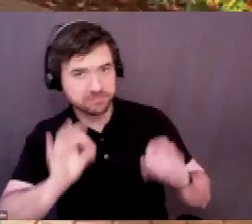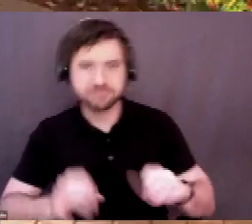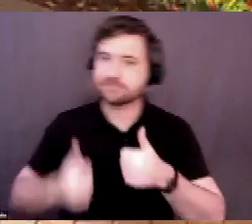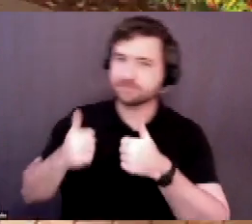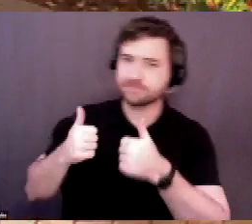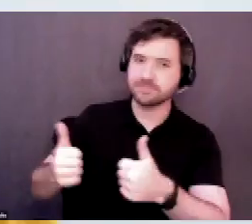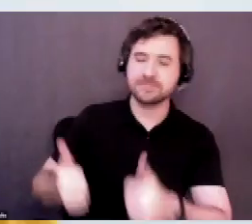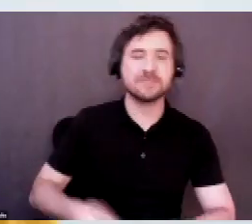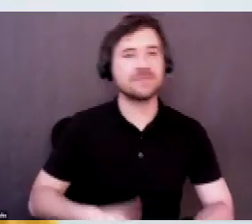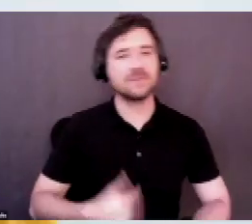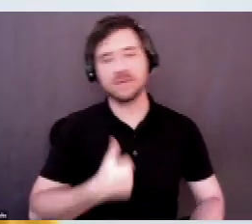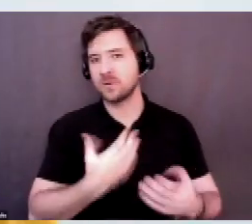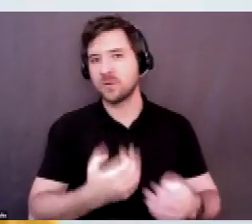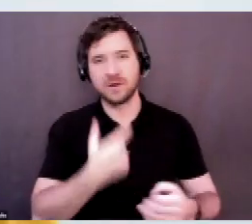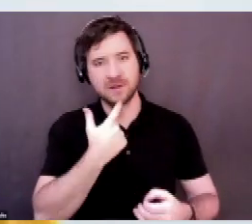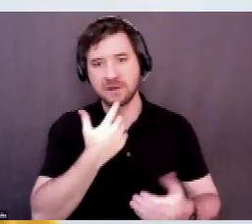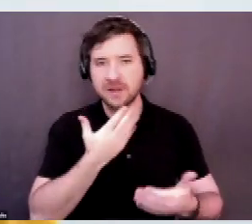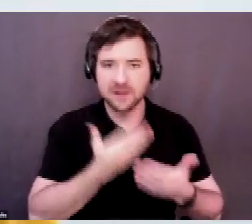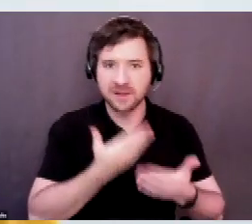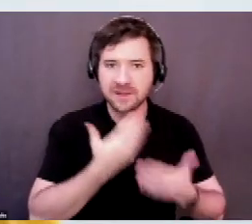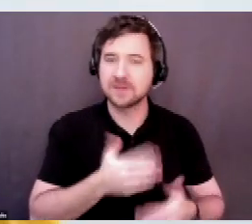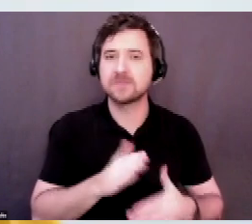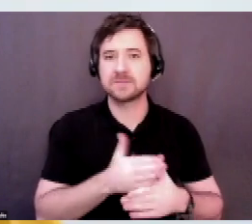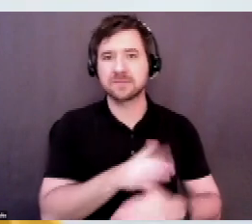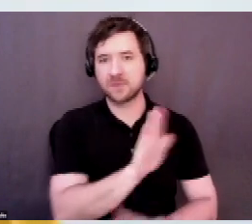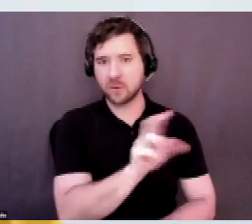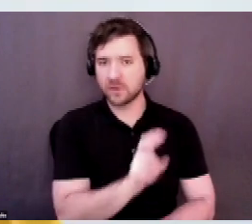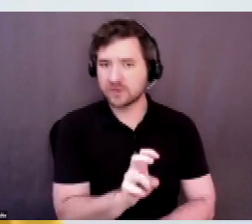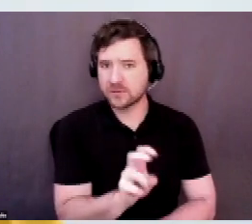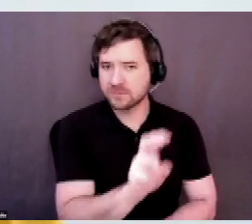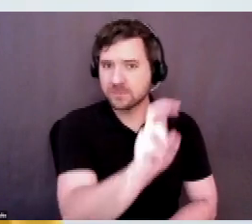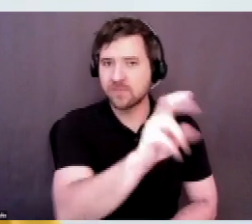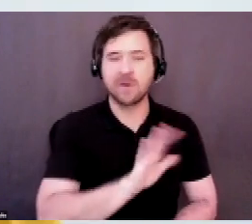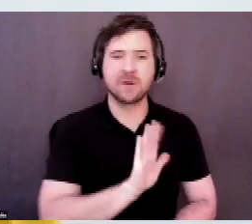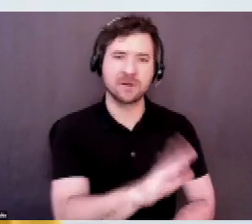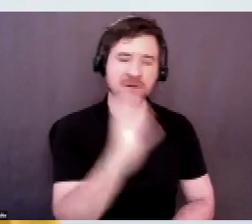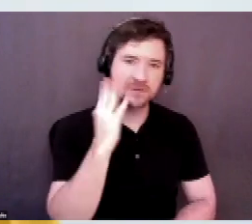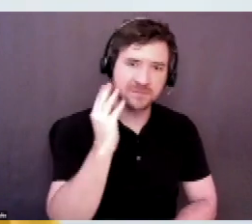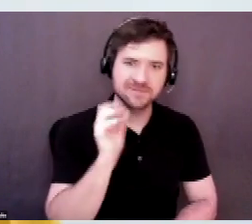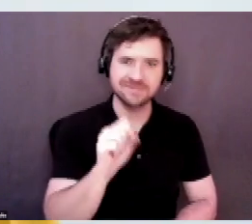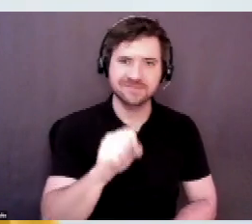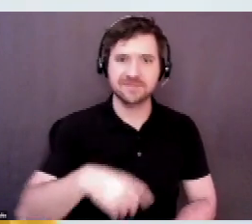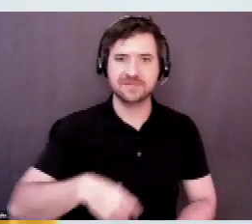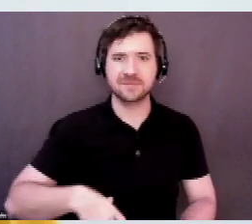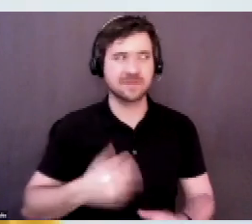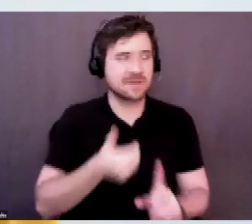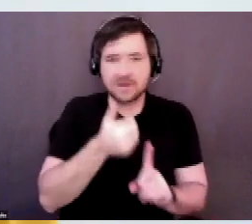want to say thank you for sharing your journey. I mean, you know, every pregnancy feels a little different and